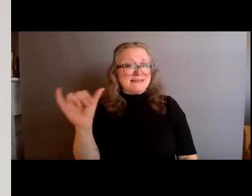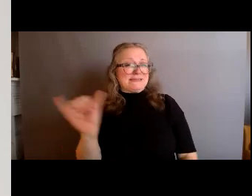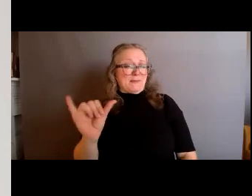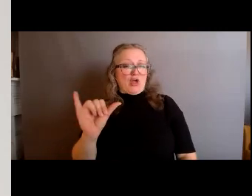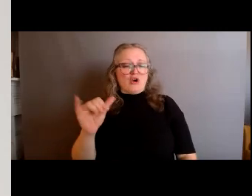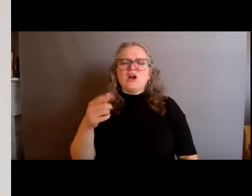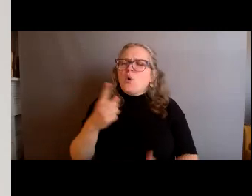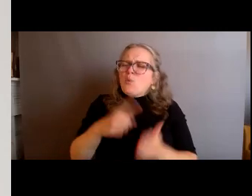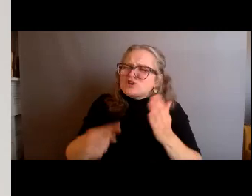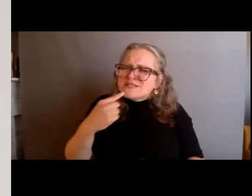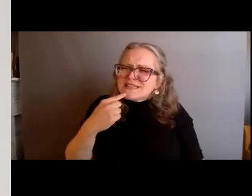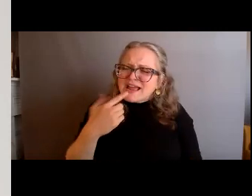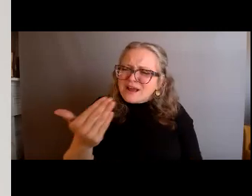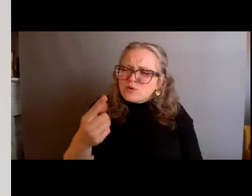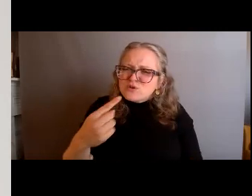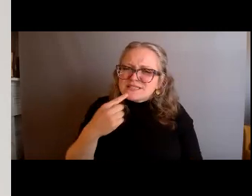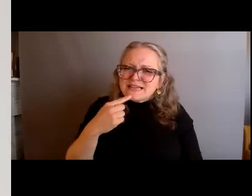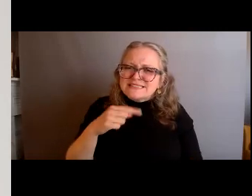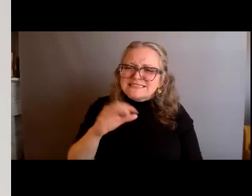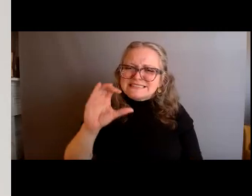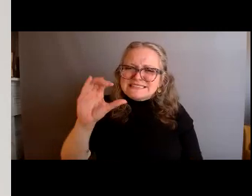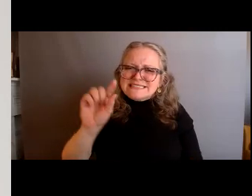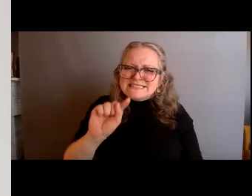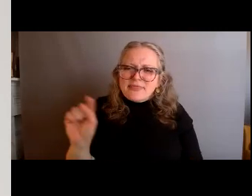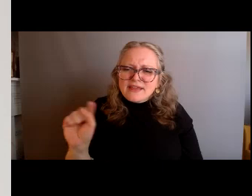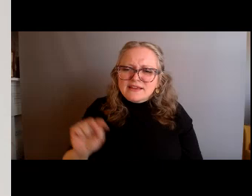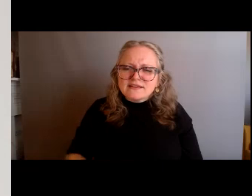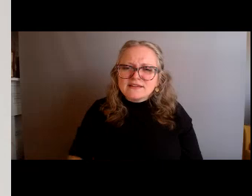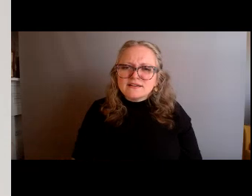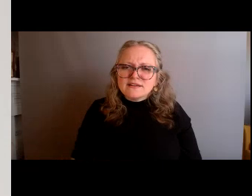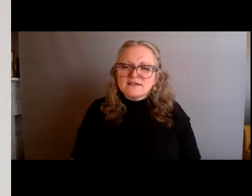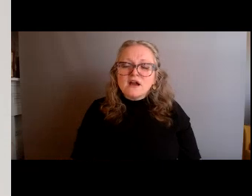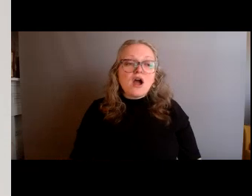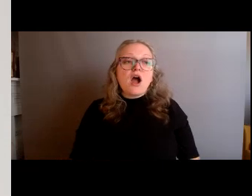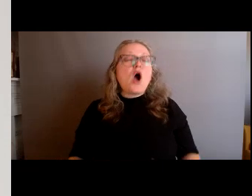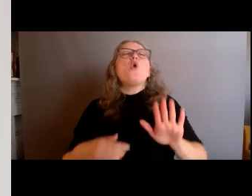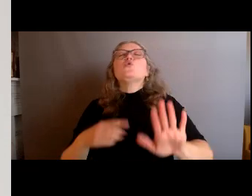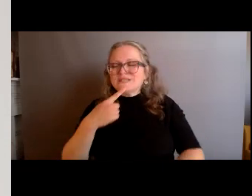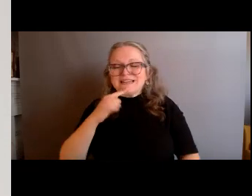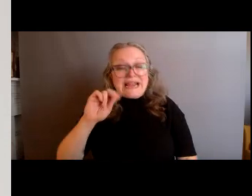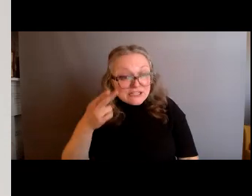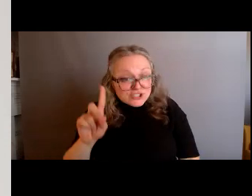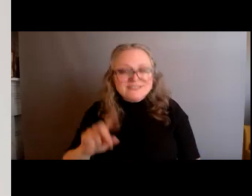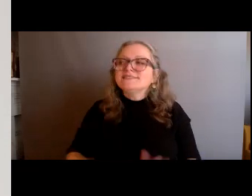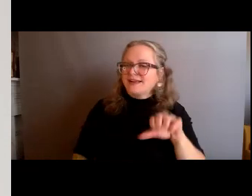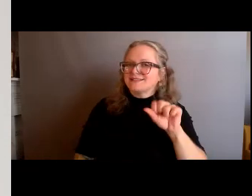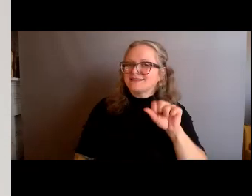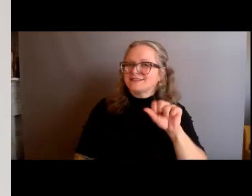Did you just say what did you just say? See something? Oh, I was gonna say yes. Oh, ADHD. Probably more.